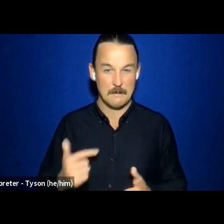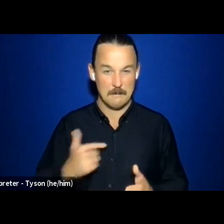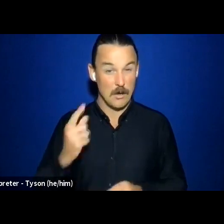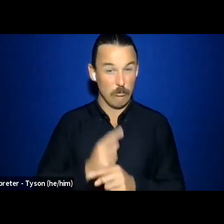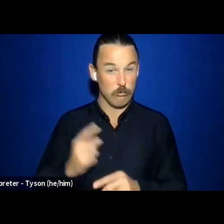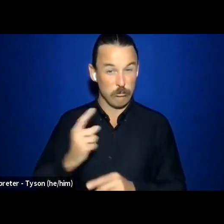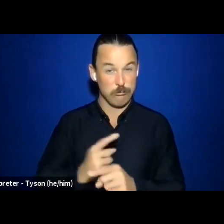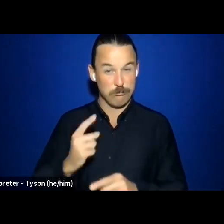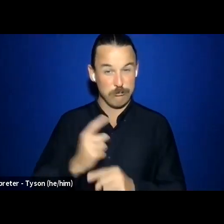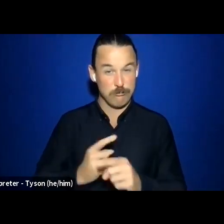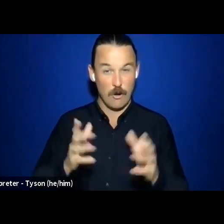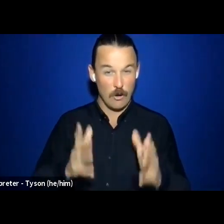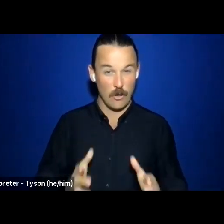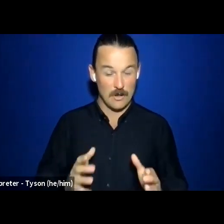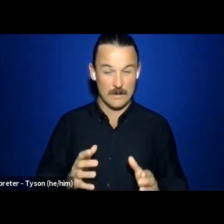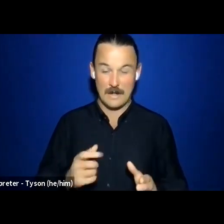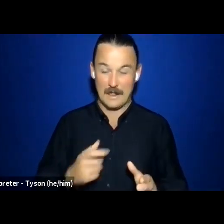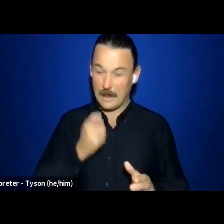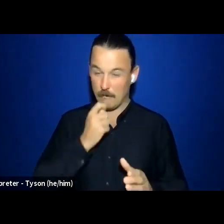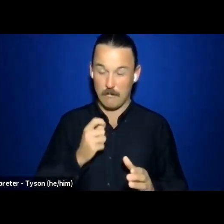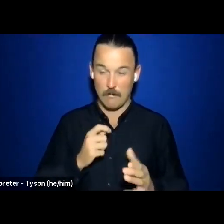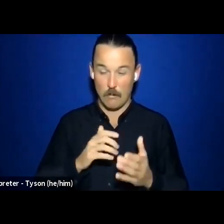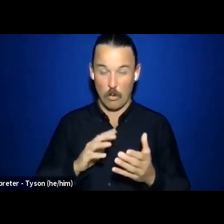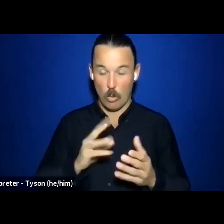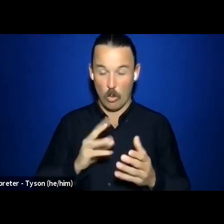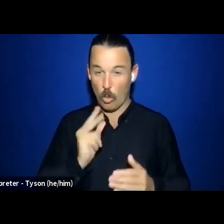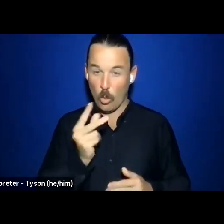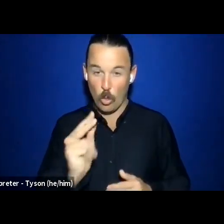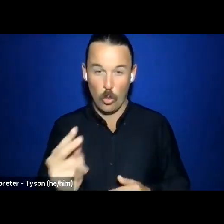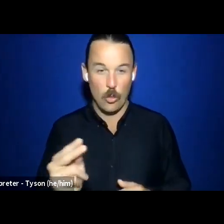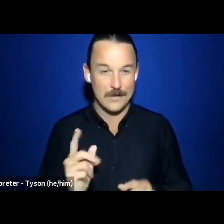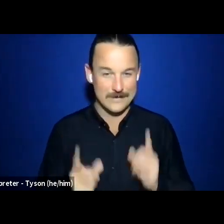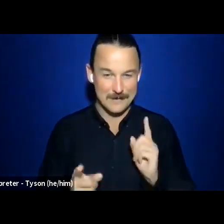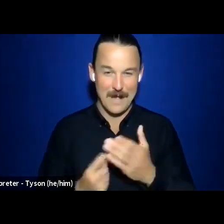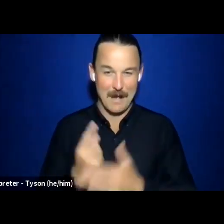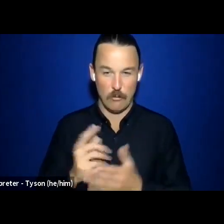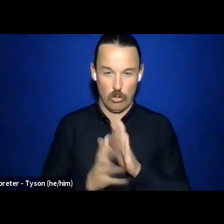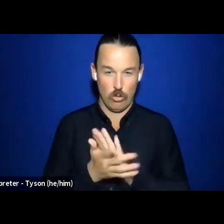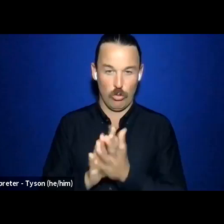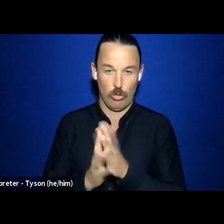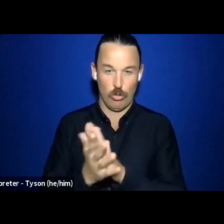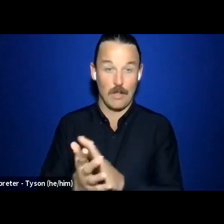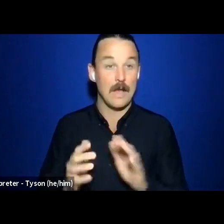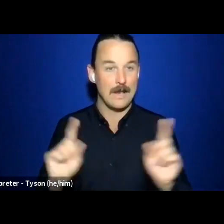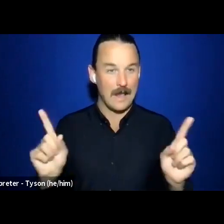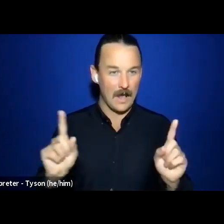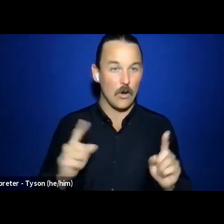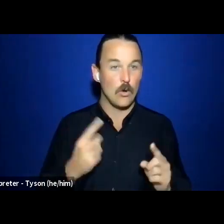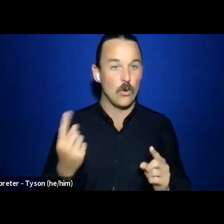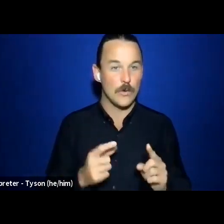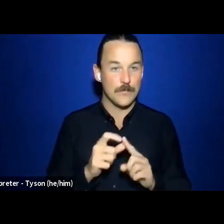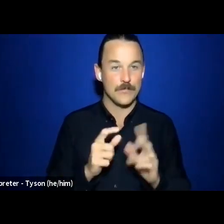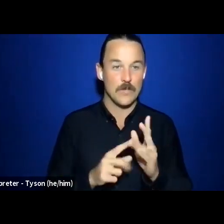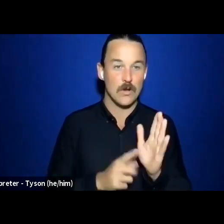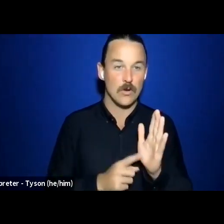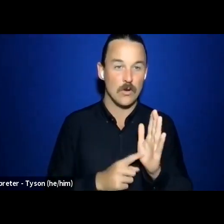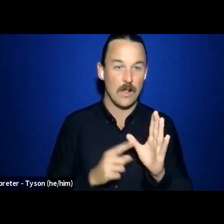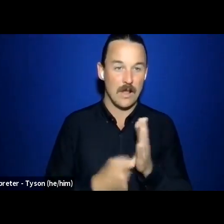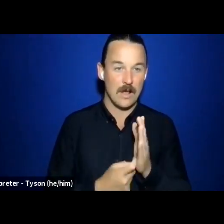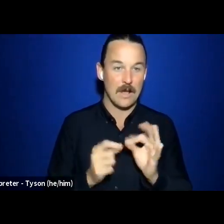there was there was a lot of me talking in this there was a lot of me talking in this I think a slight tongue tied at the end is allowed. It's just a moment It's time for the Colombian dollars. So we're